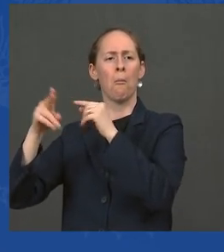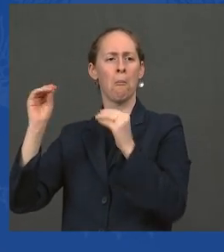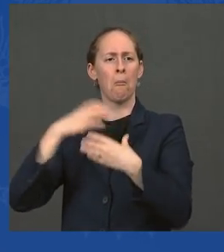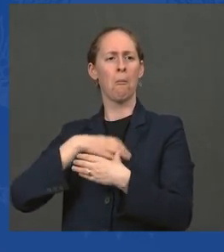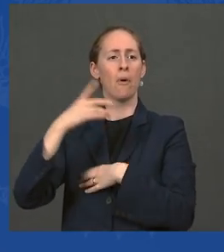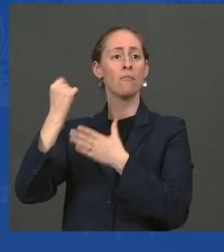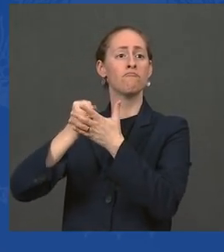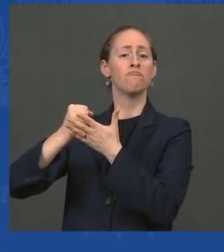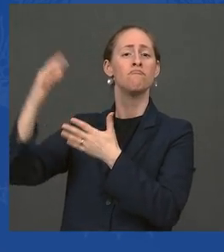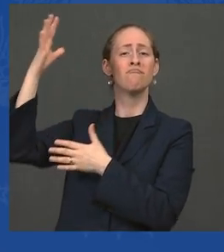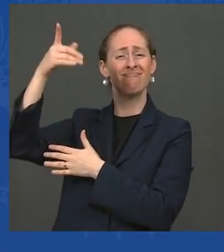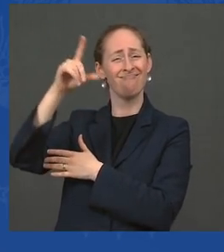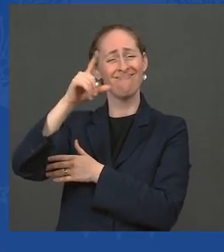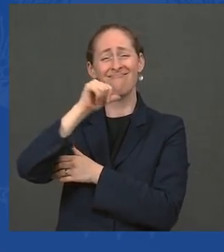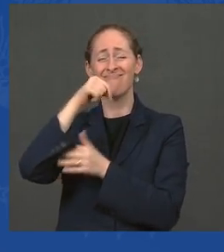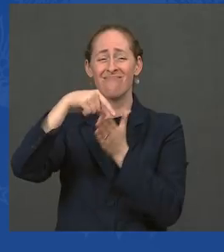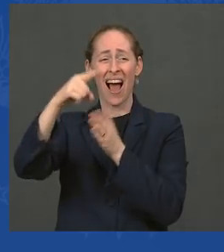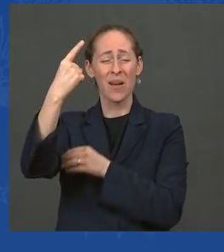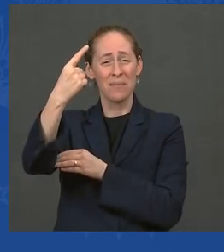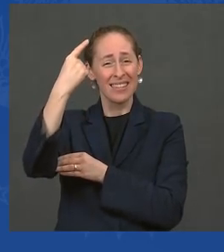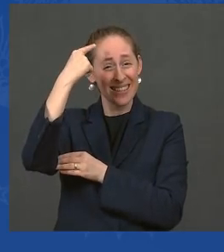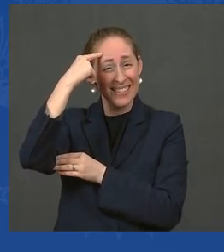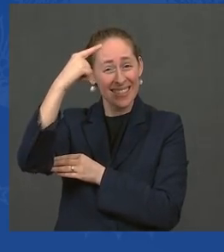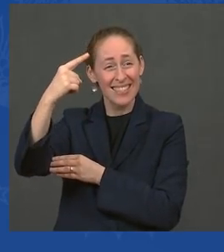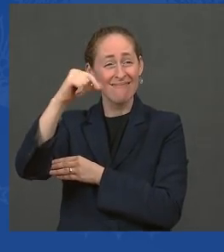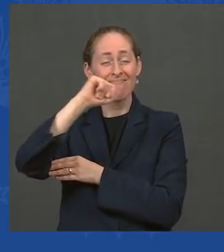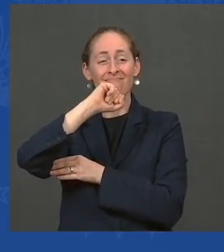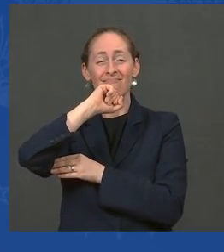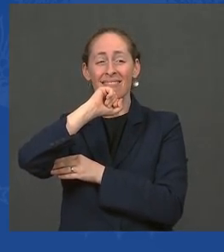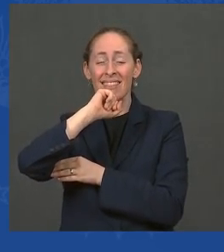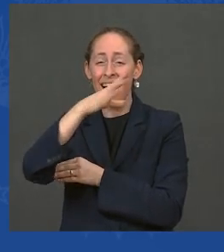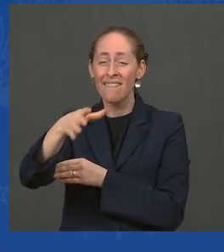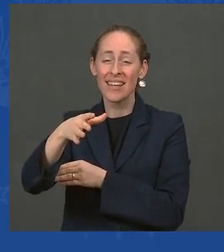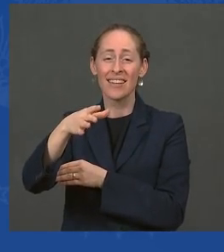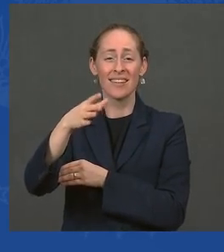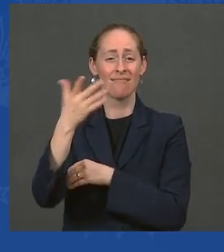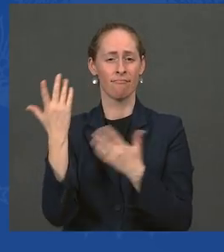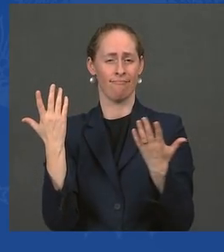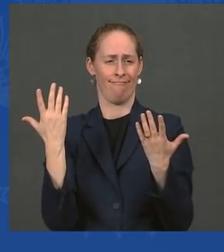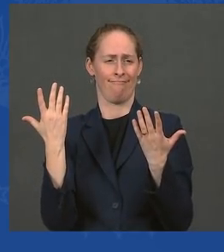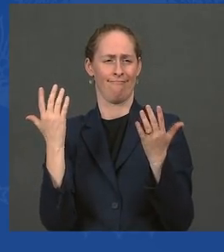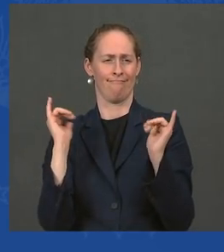Not one cent. Not one cent. They make $40 billion a year.